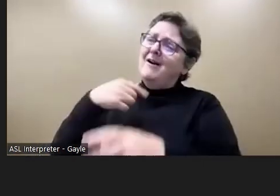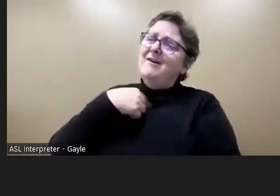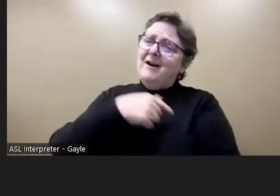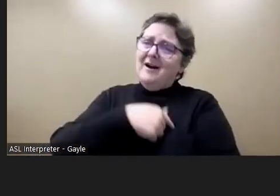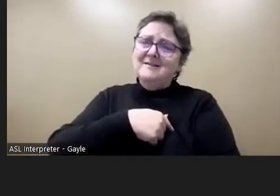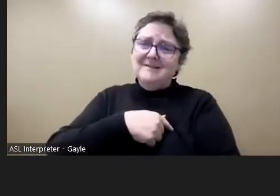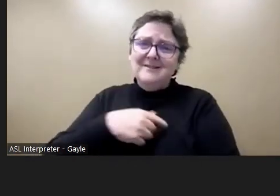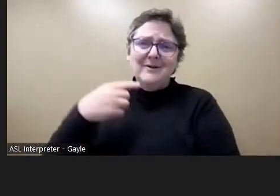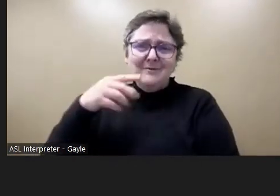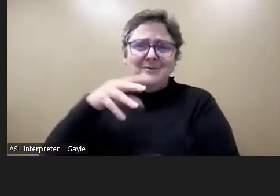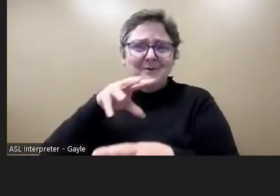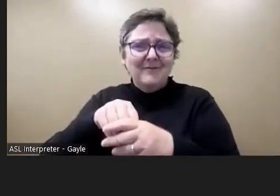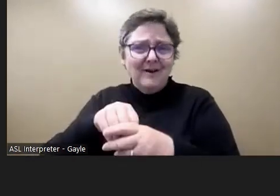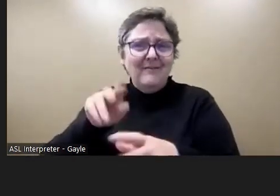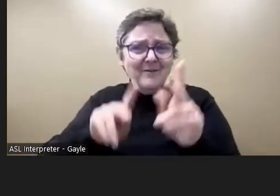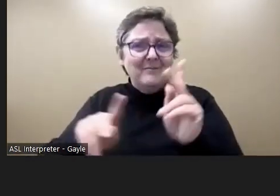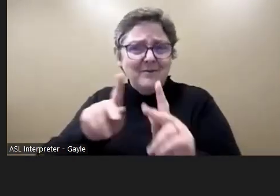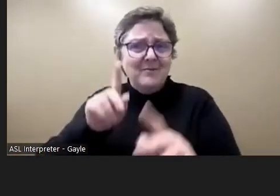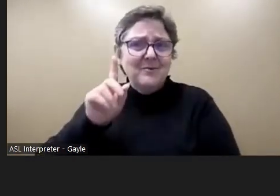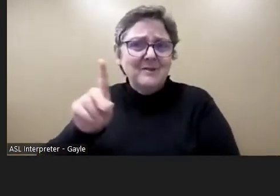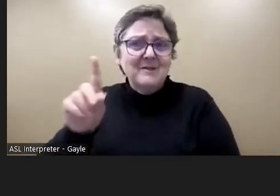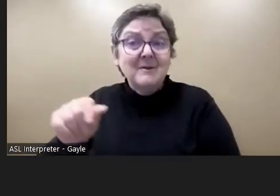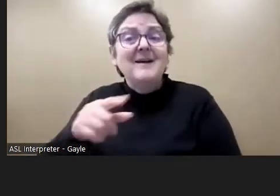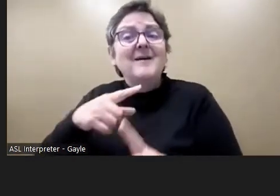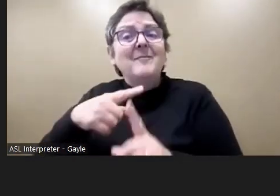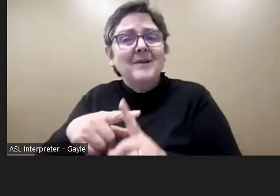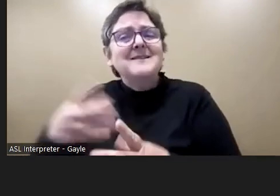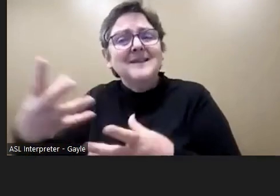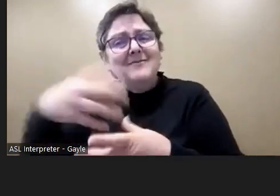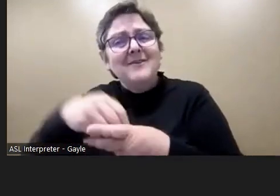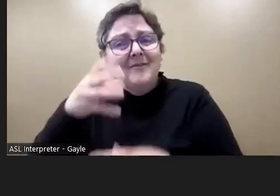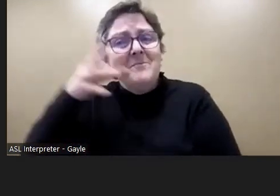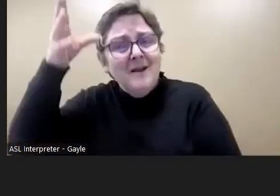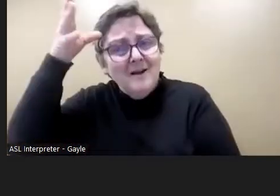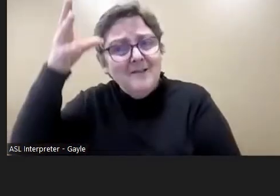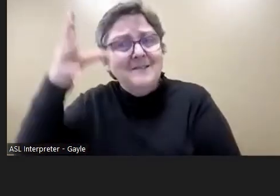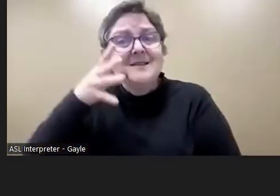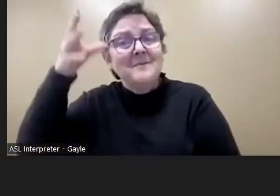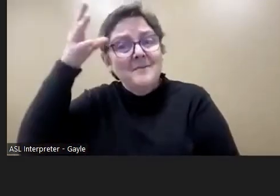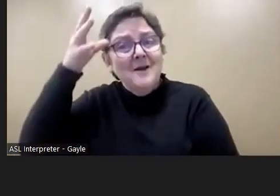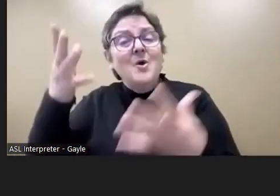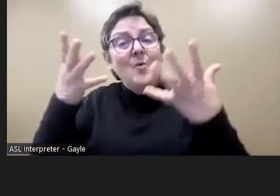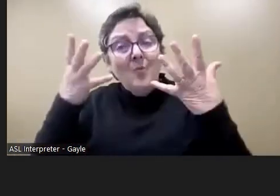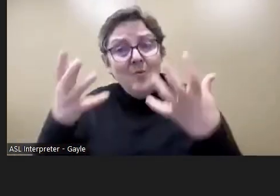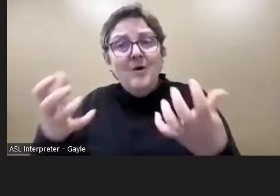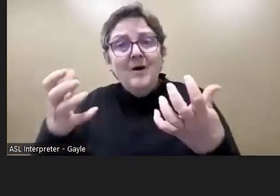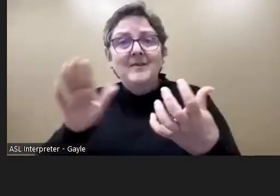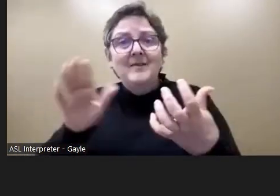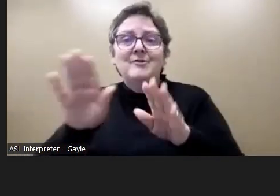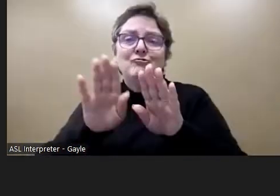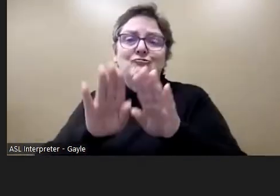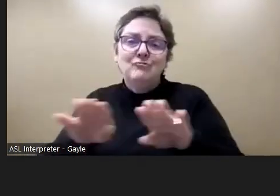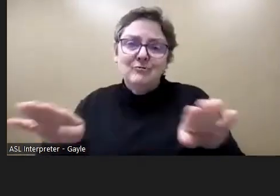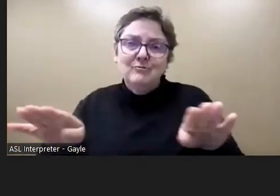Parents and the Philippines would like their children to be as successful in the school.